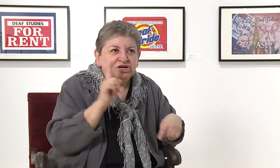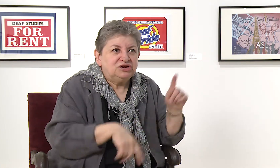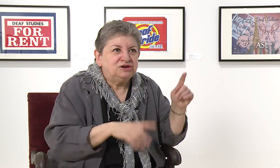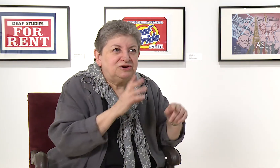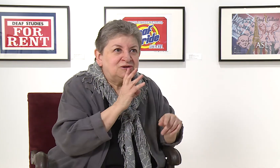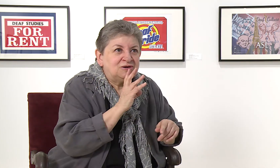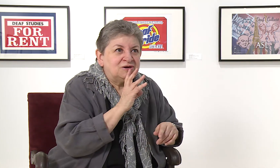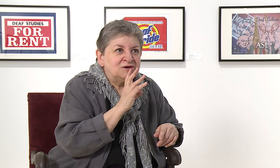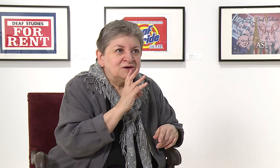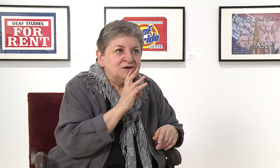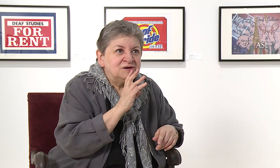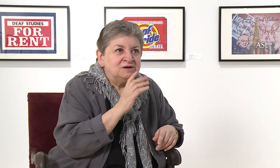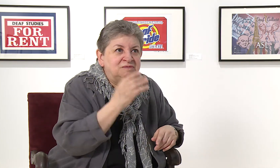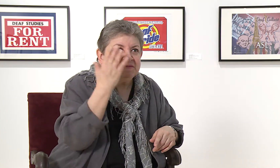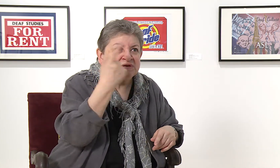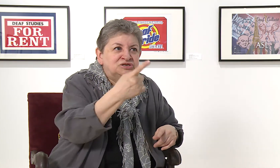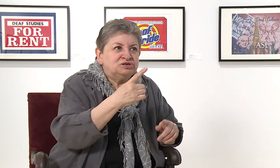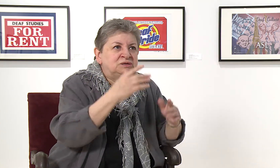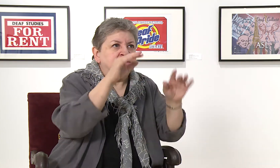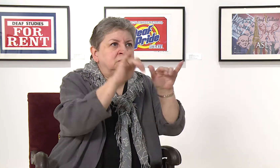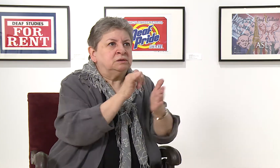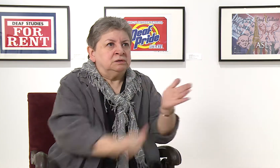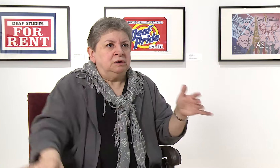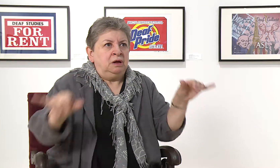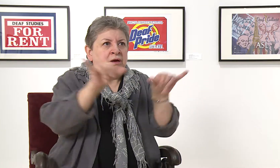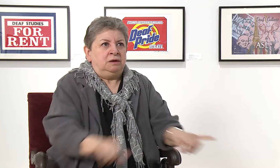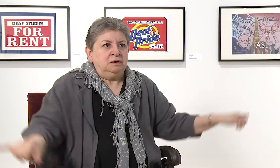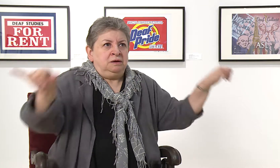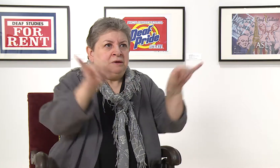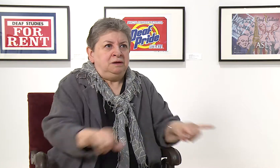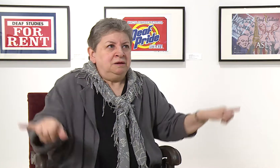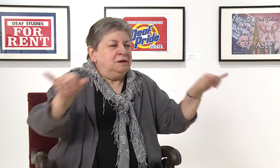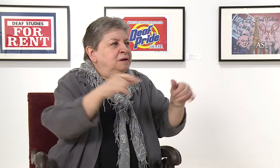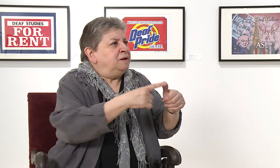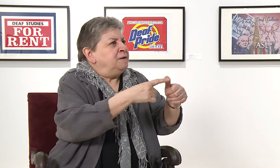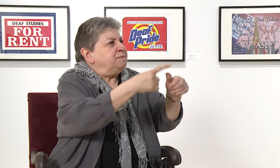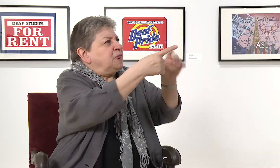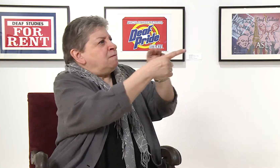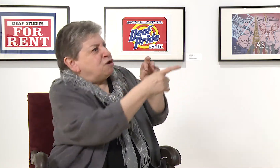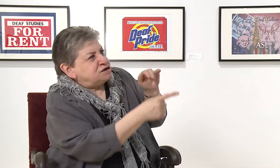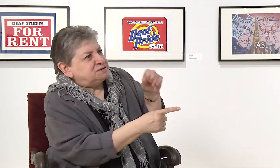She was so used to teaching the canon of male Deaf artists.